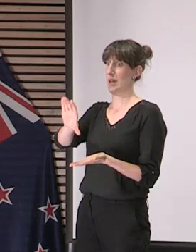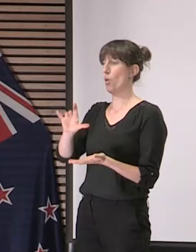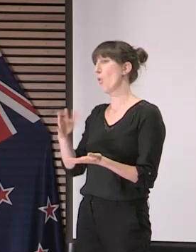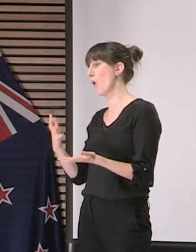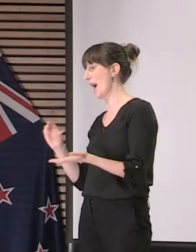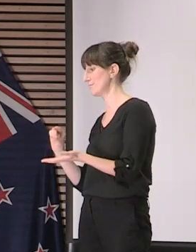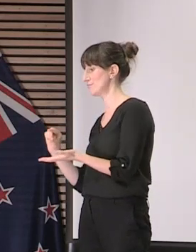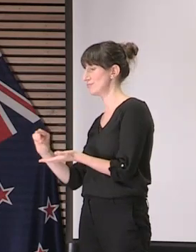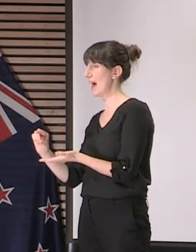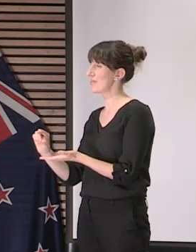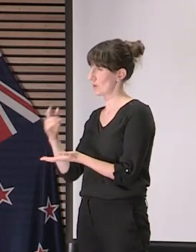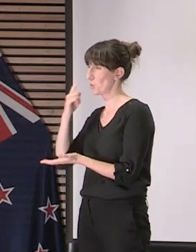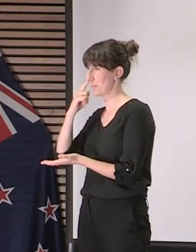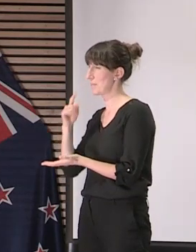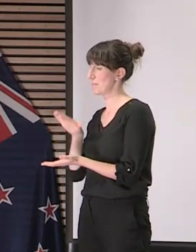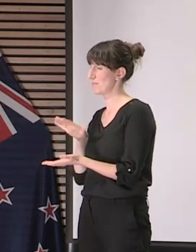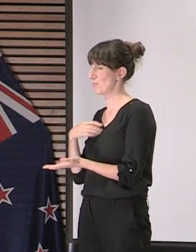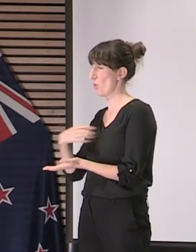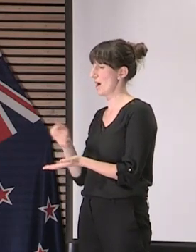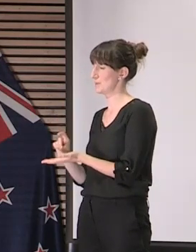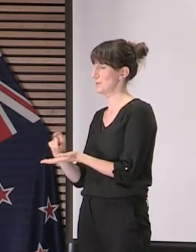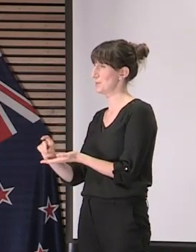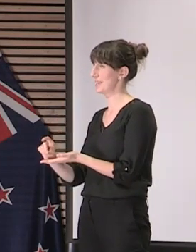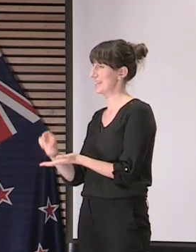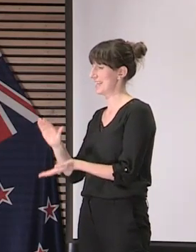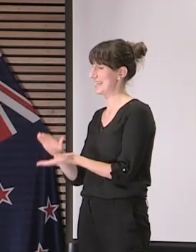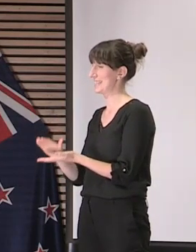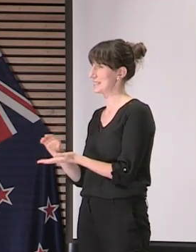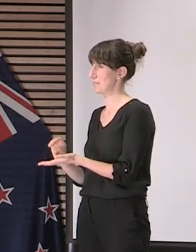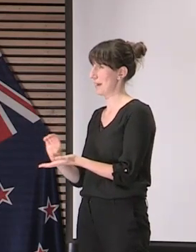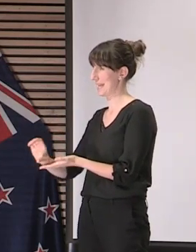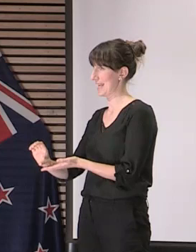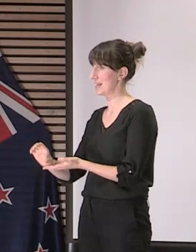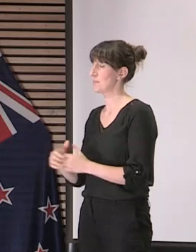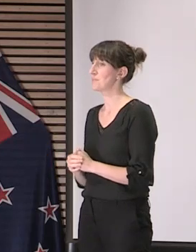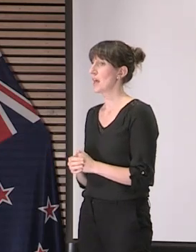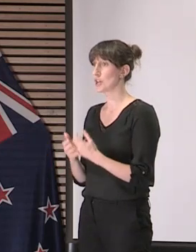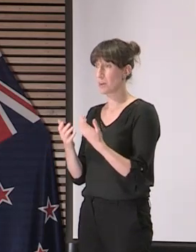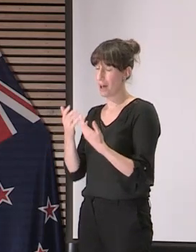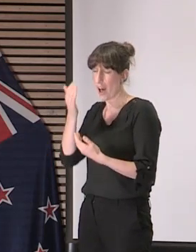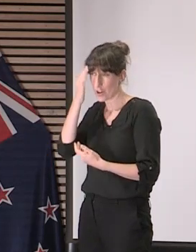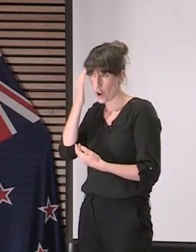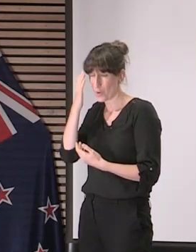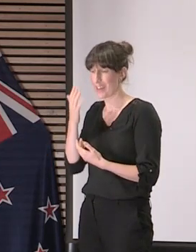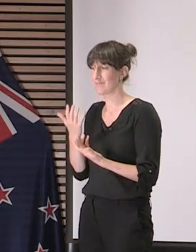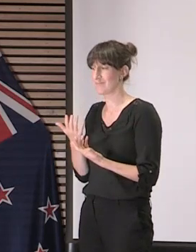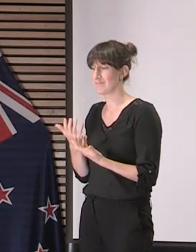on the continuum of lots of lots of money to a more modest package, it will be at the